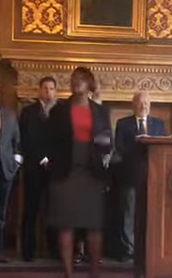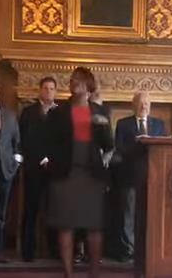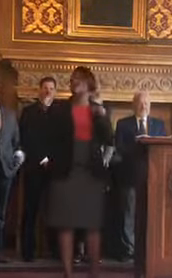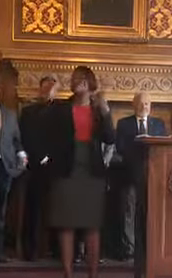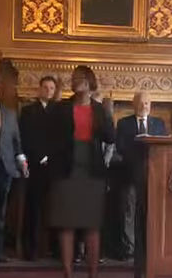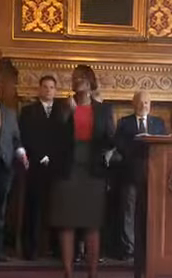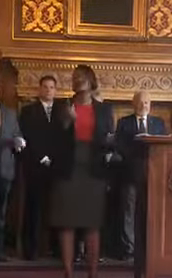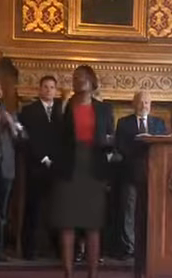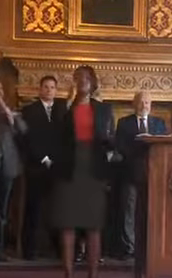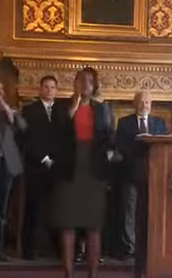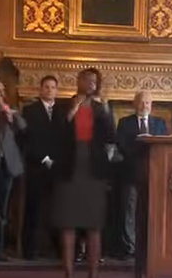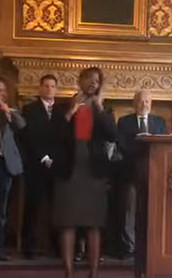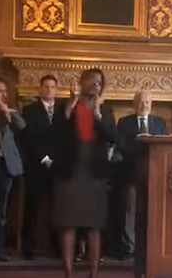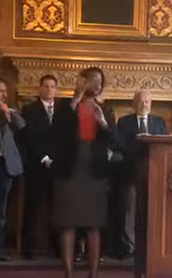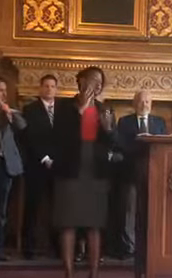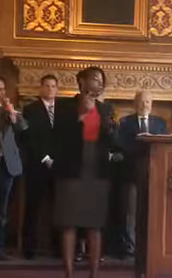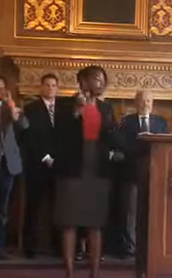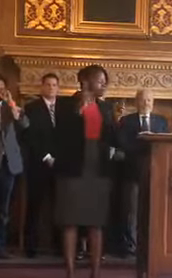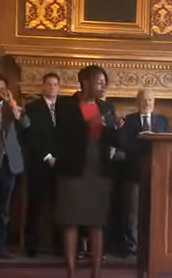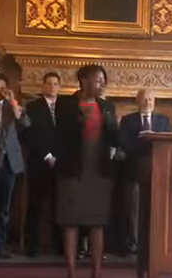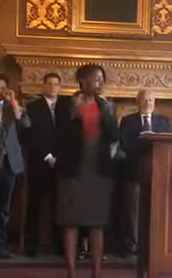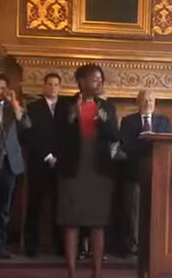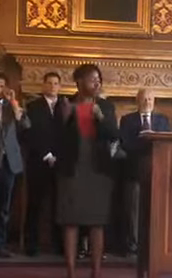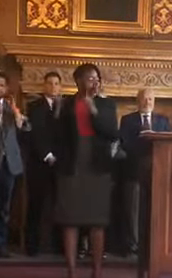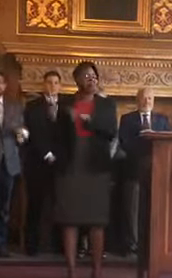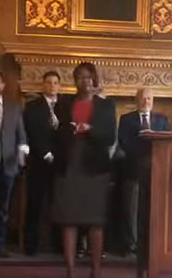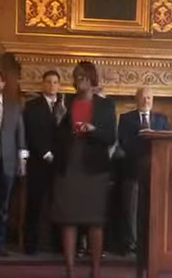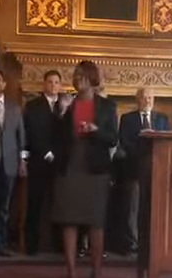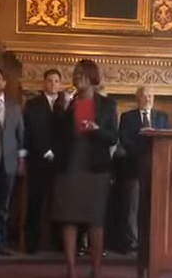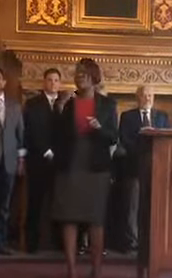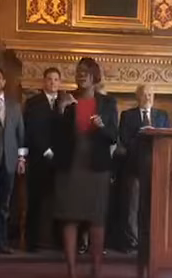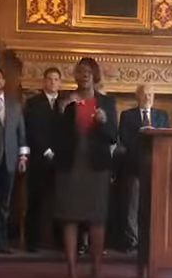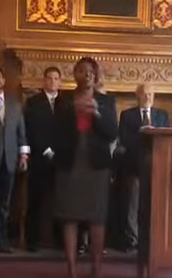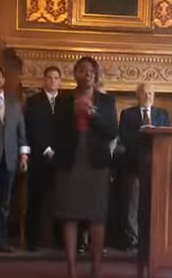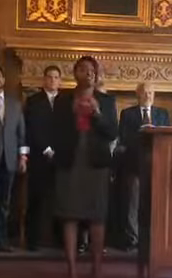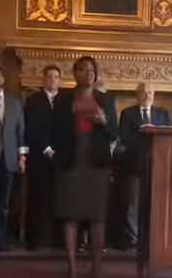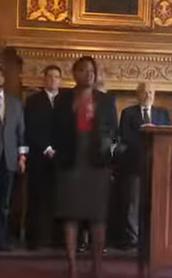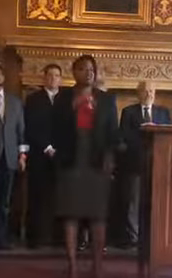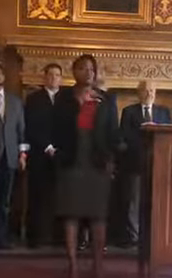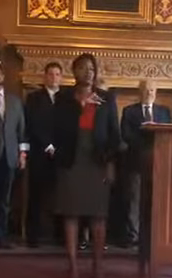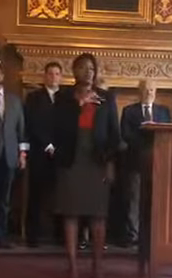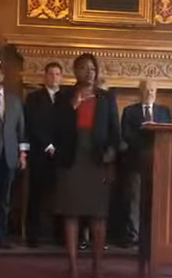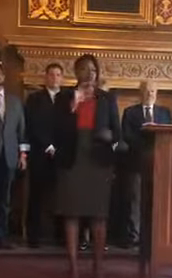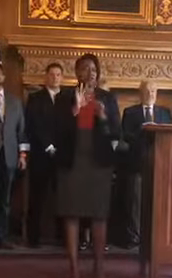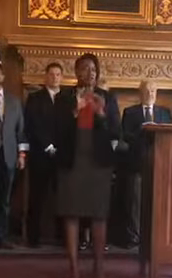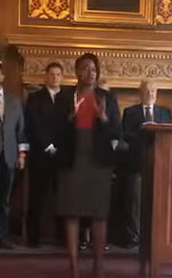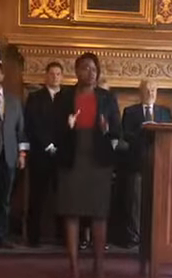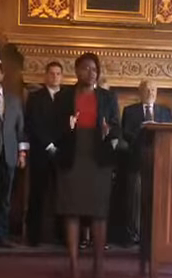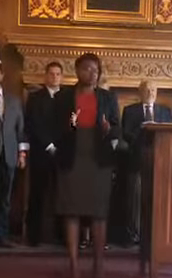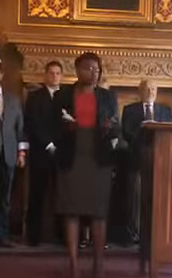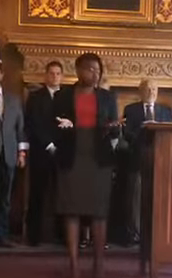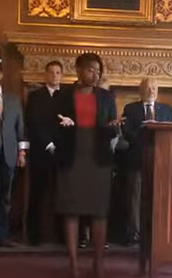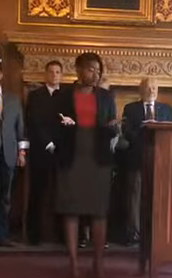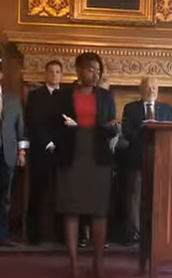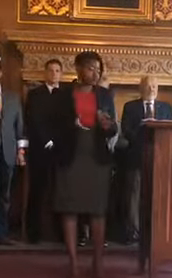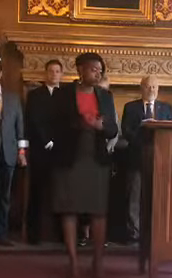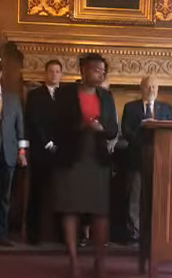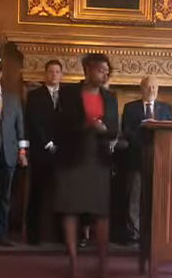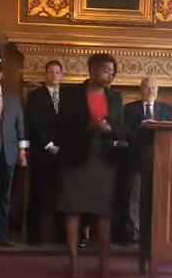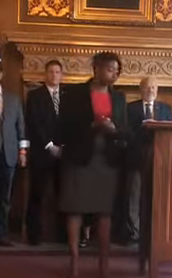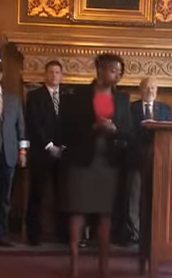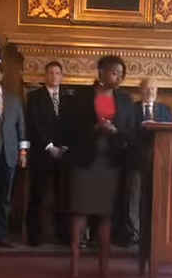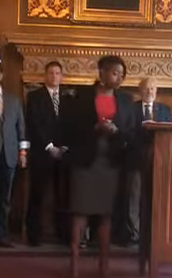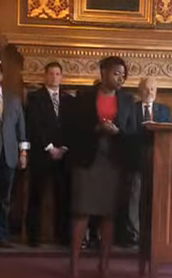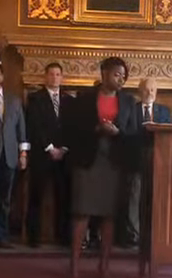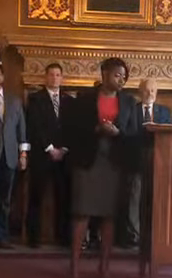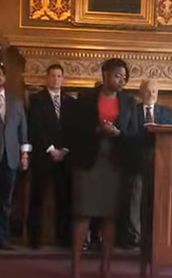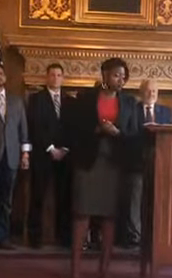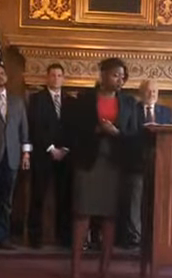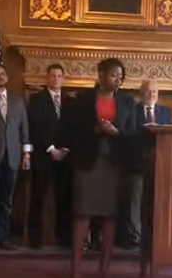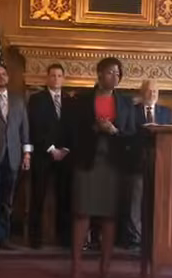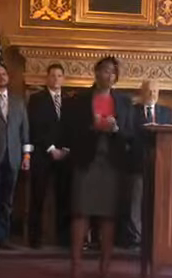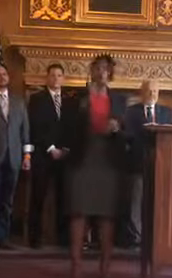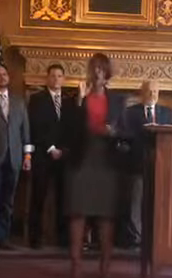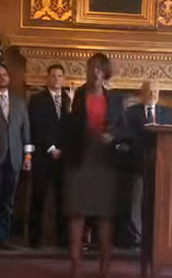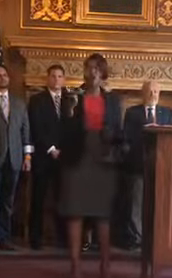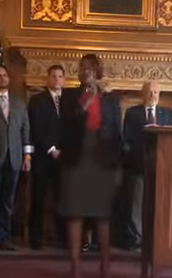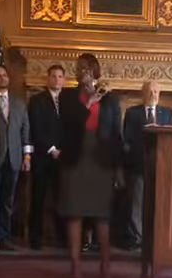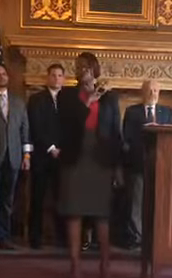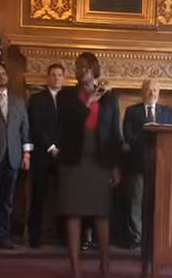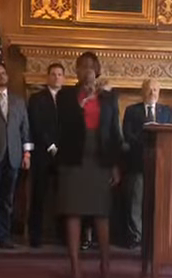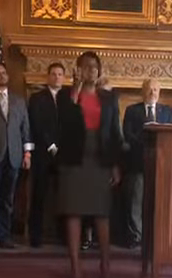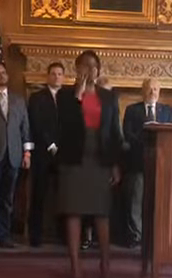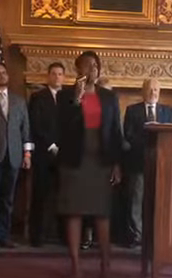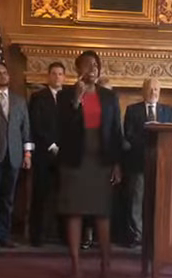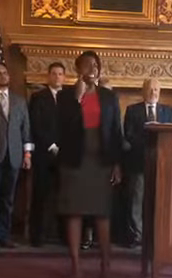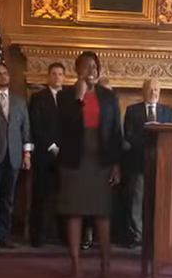I have experienced a lot of situations where I am accessing unqualified interpreters.